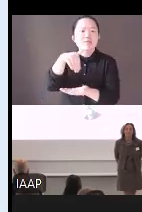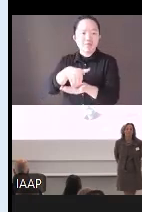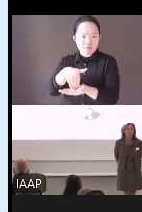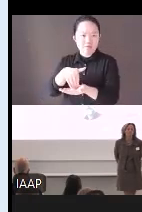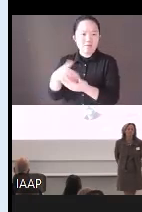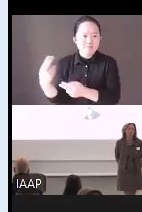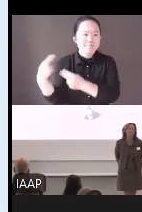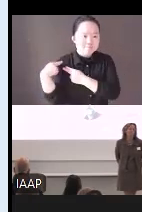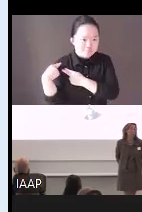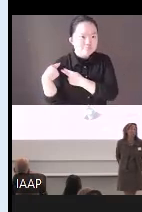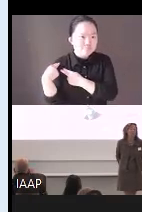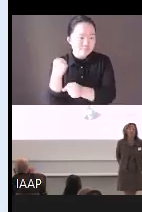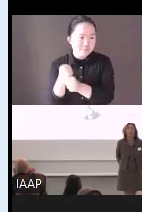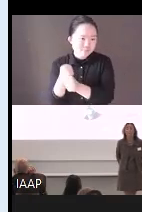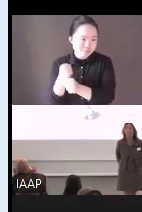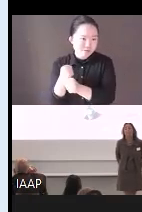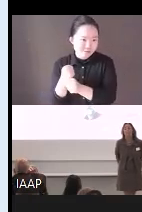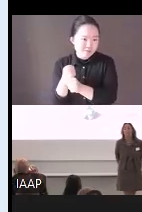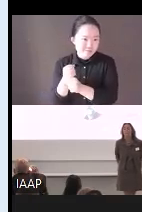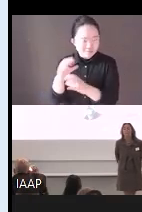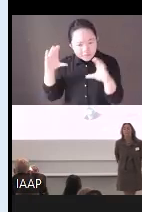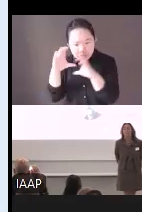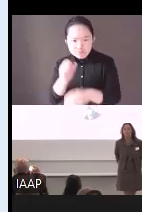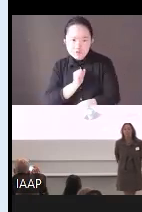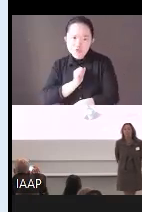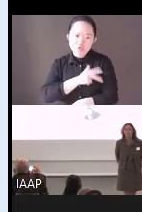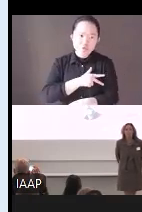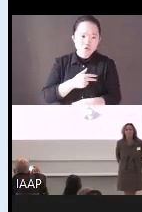from the Ministry of Social Affairs and also in the disability rights movement.